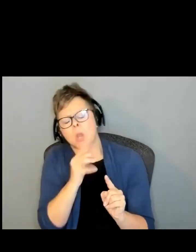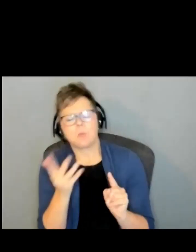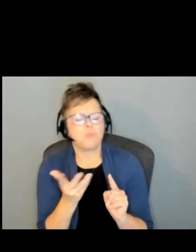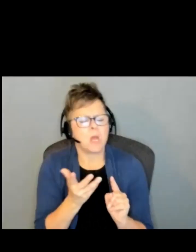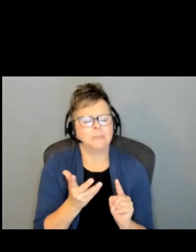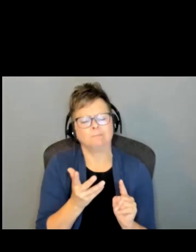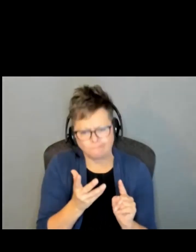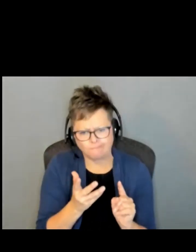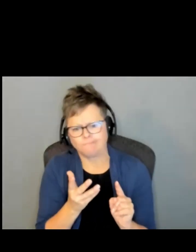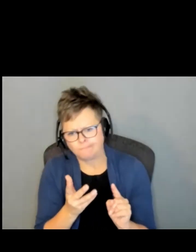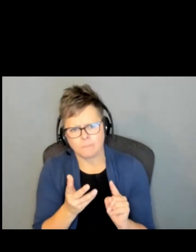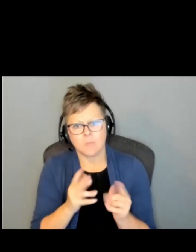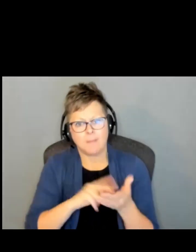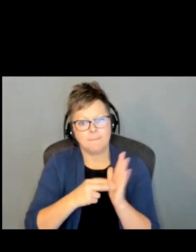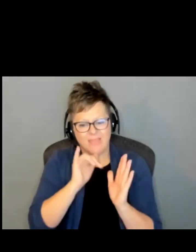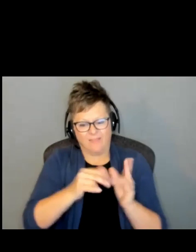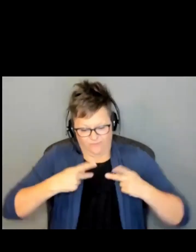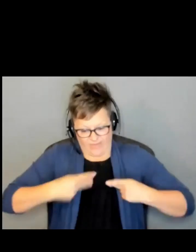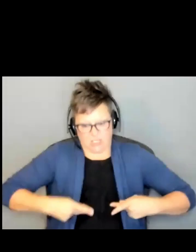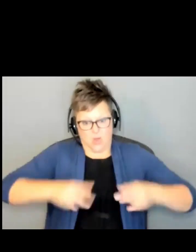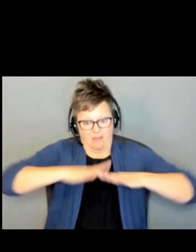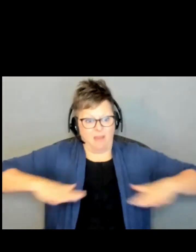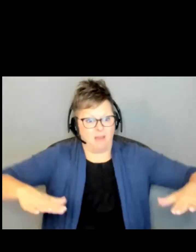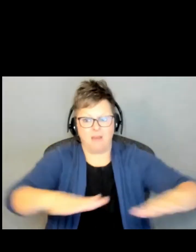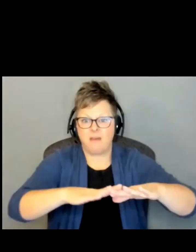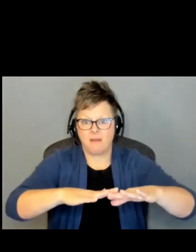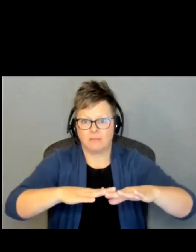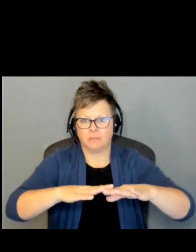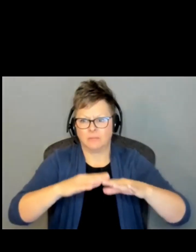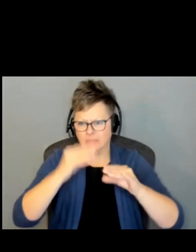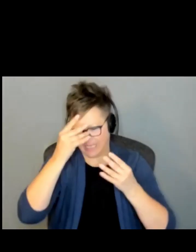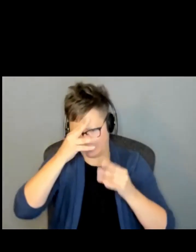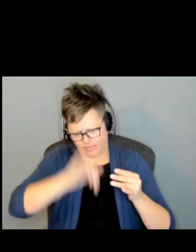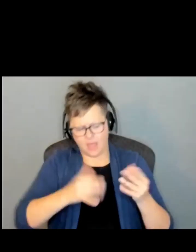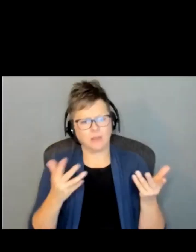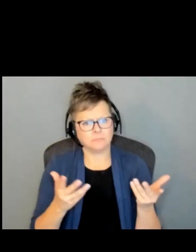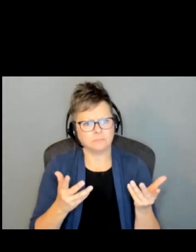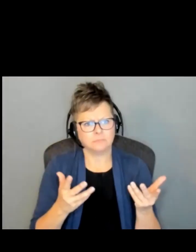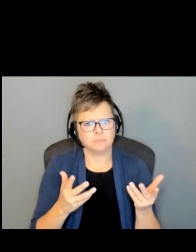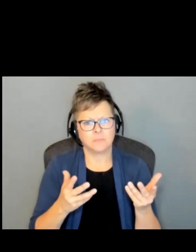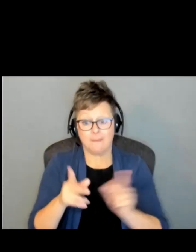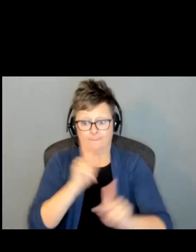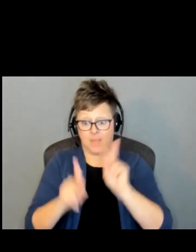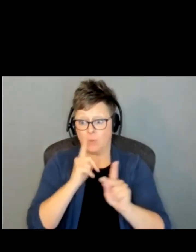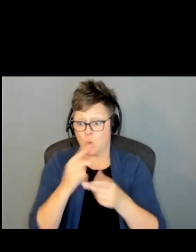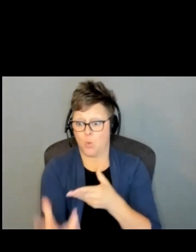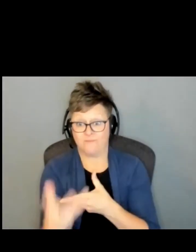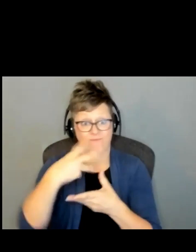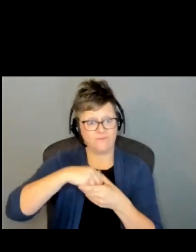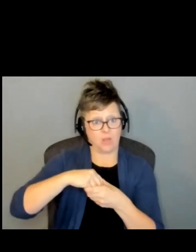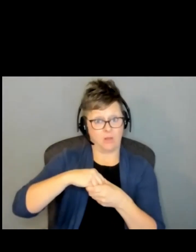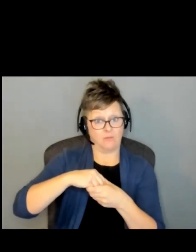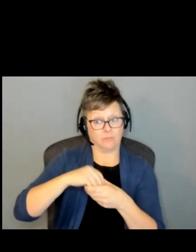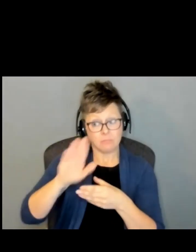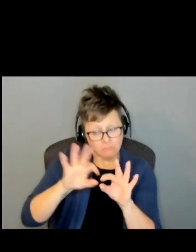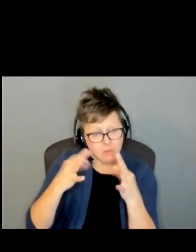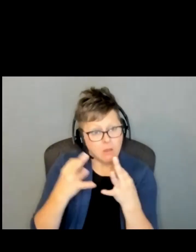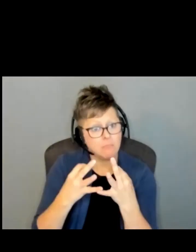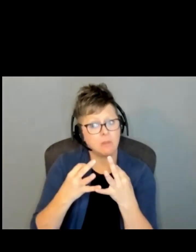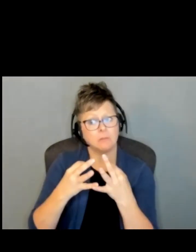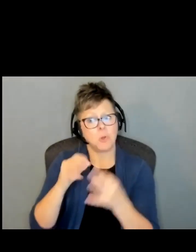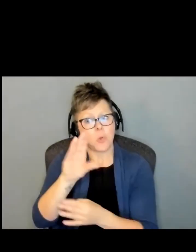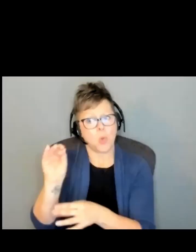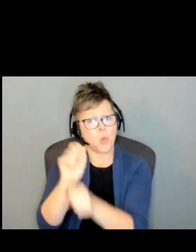The physical presence to allow the participants, their families, their colleagues, and it could